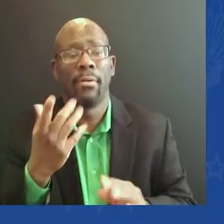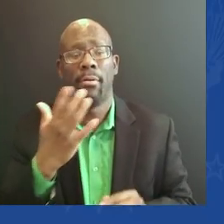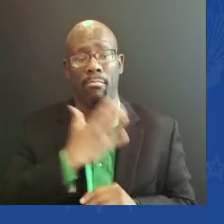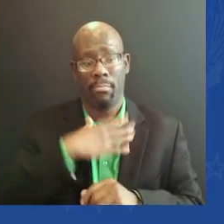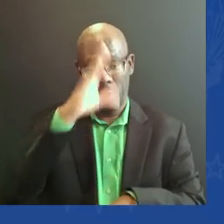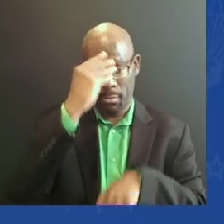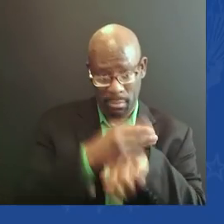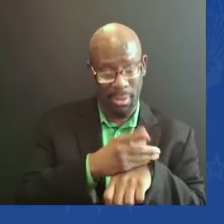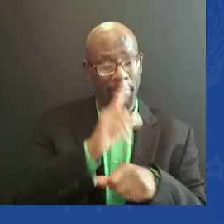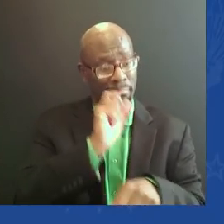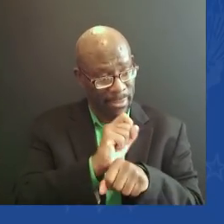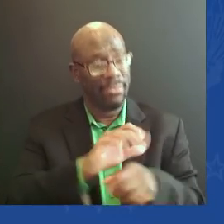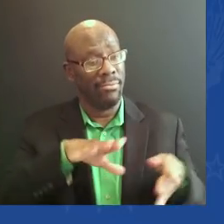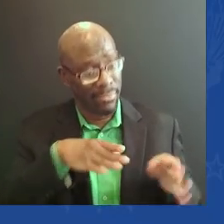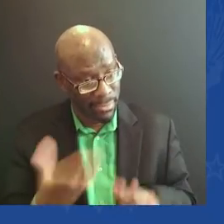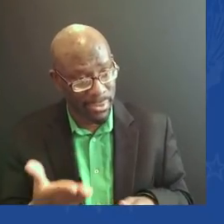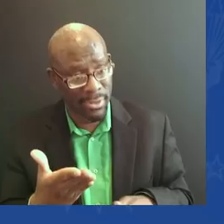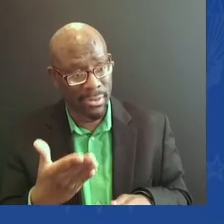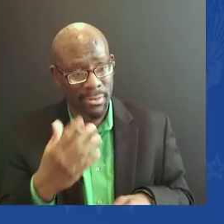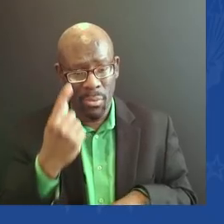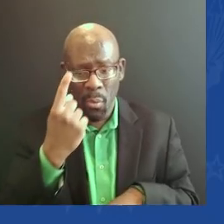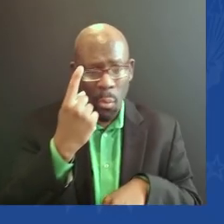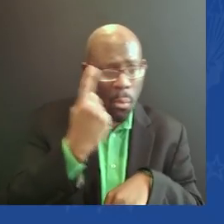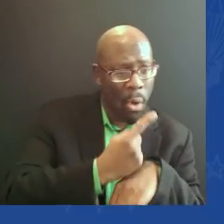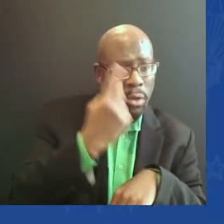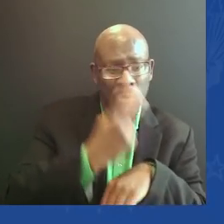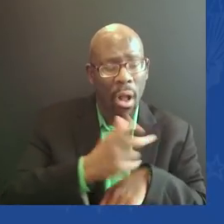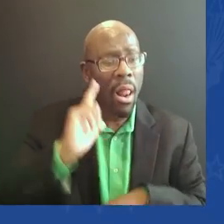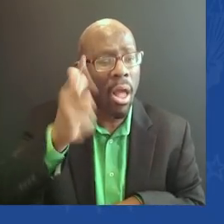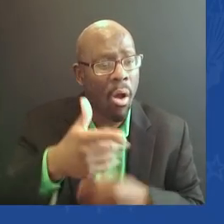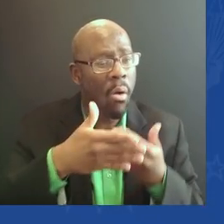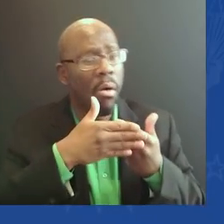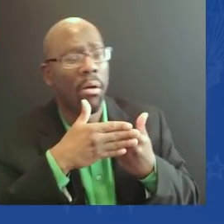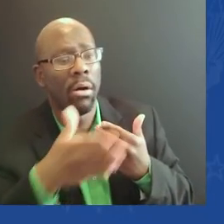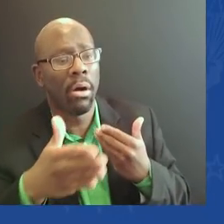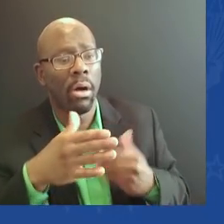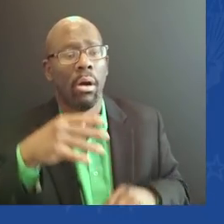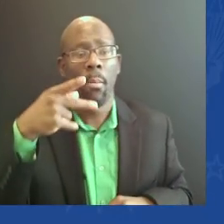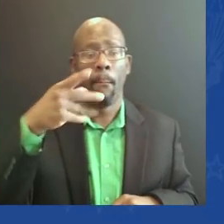and Pope Francis came to the United States to visit with the --